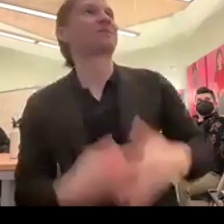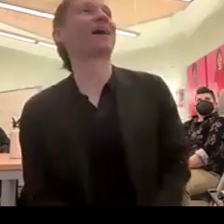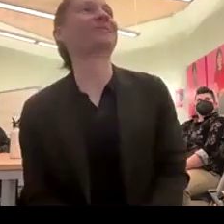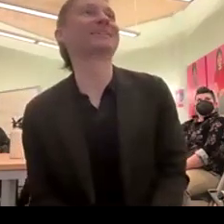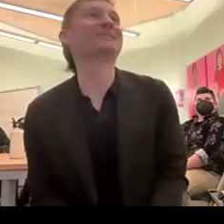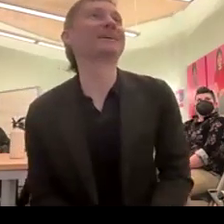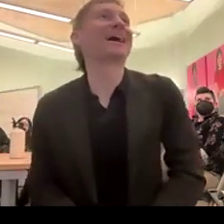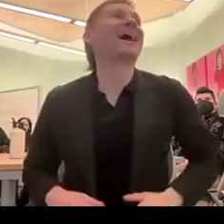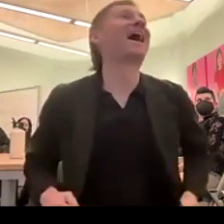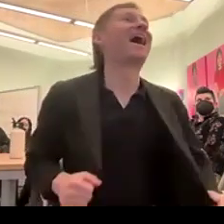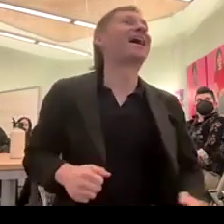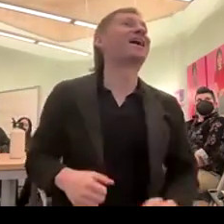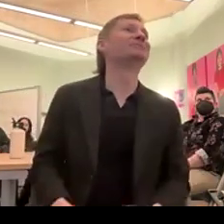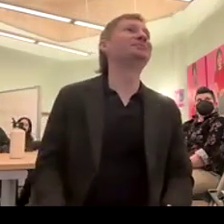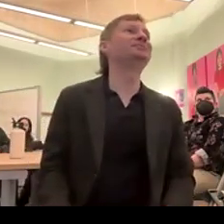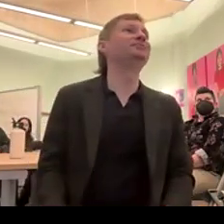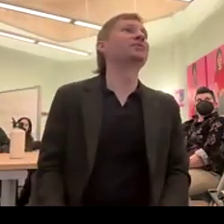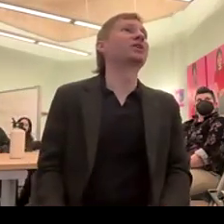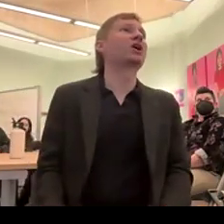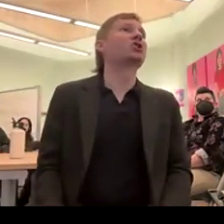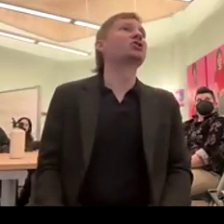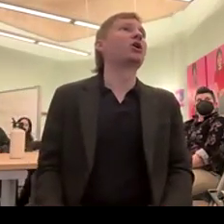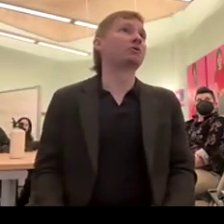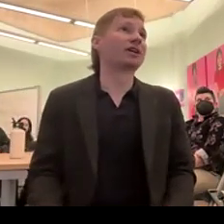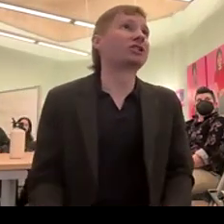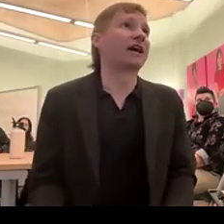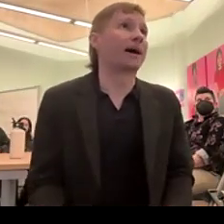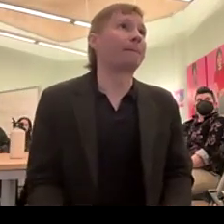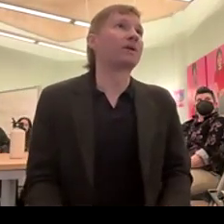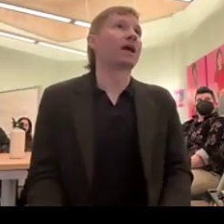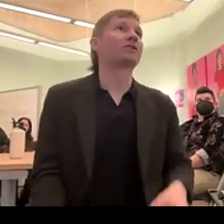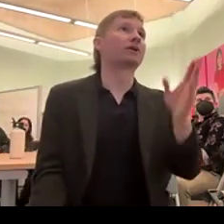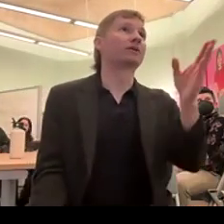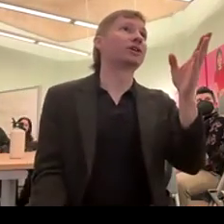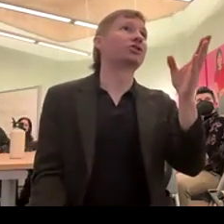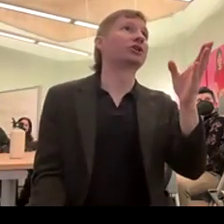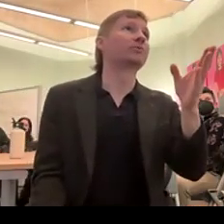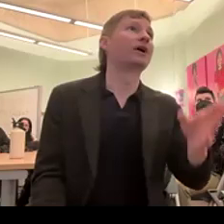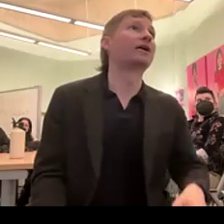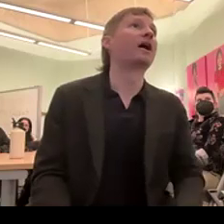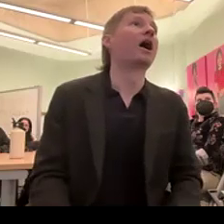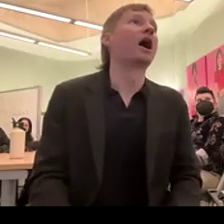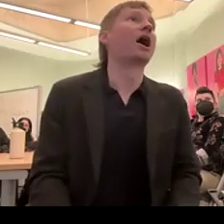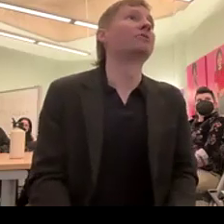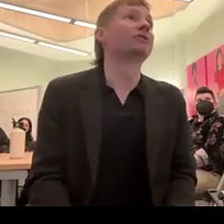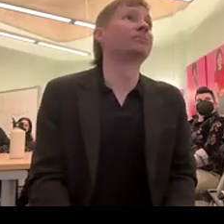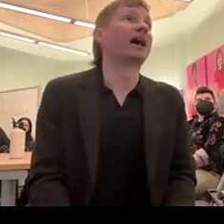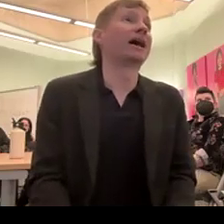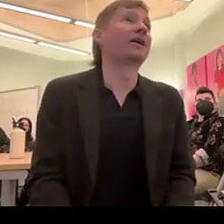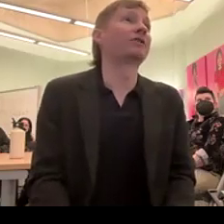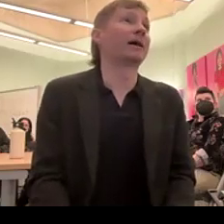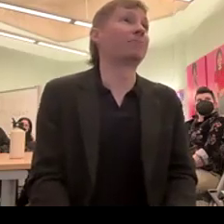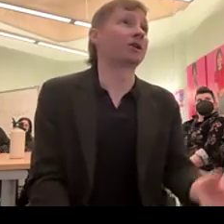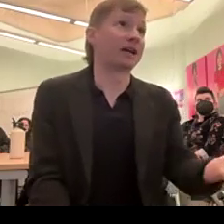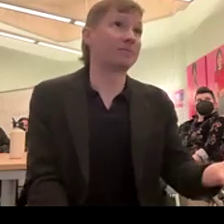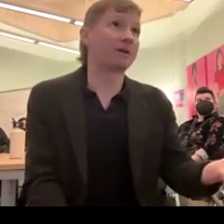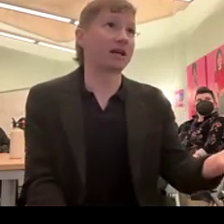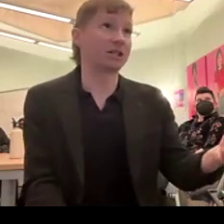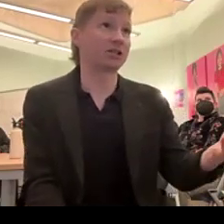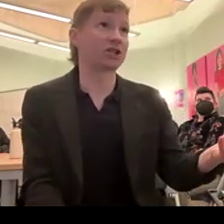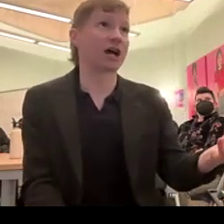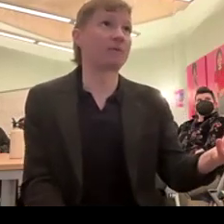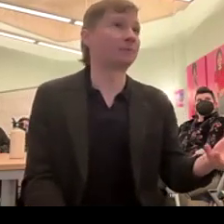So, I would like to speak. In relation to that, and in relation to your point,